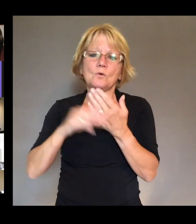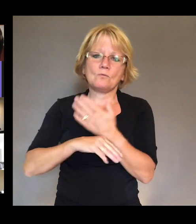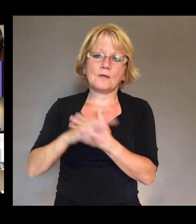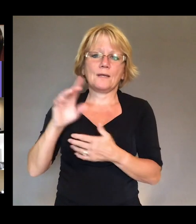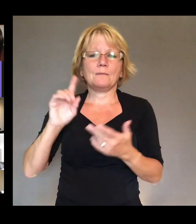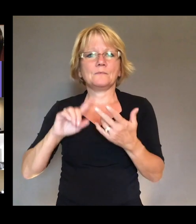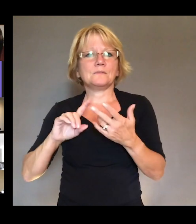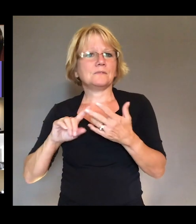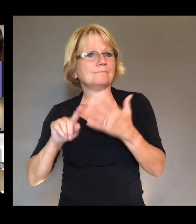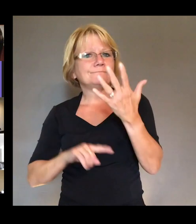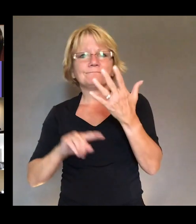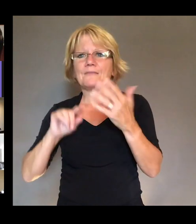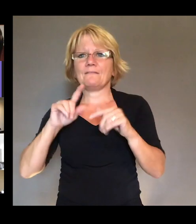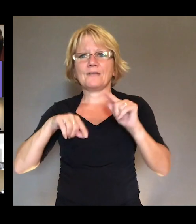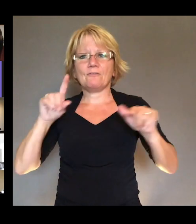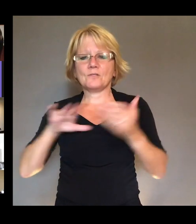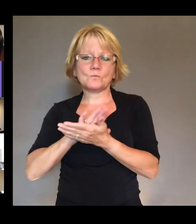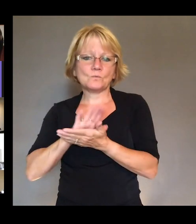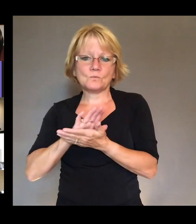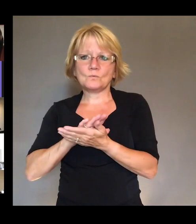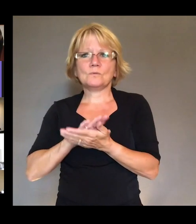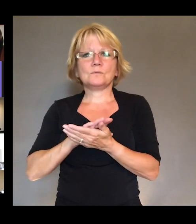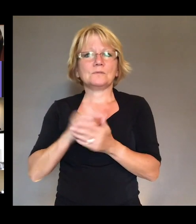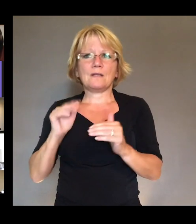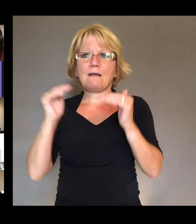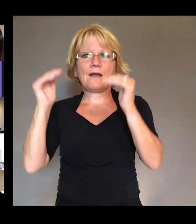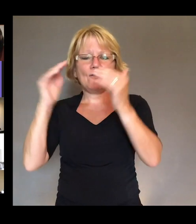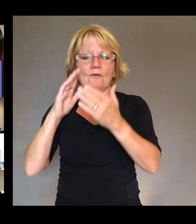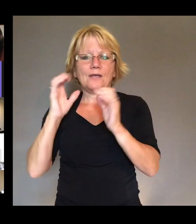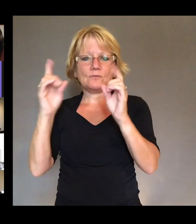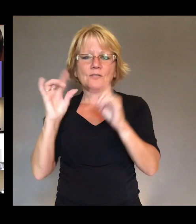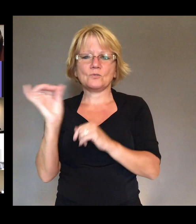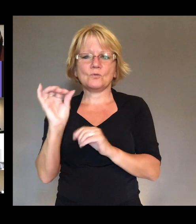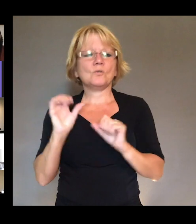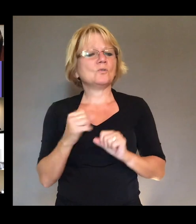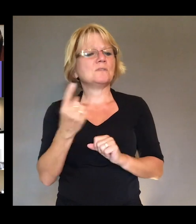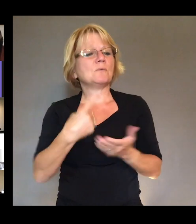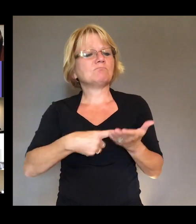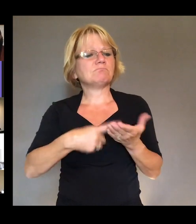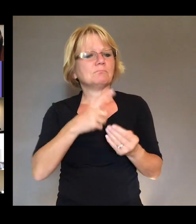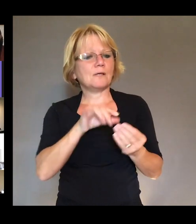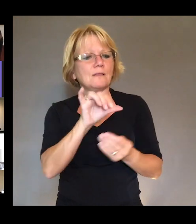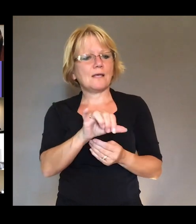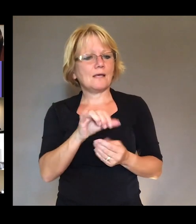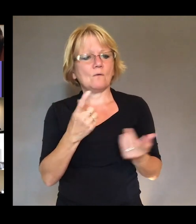after vocational schools, whether it be into specific programs in higher ed as well. Could we speak a little bit to that?